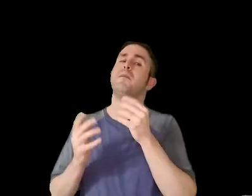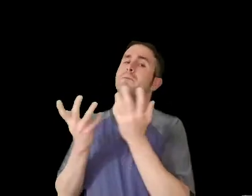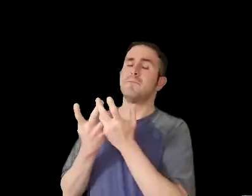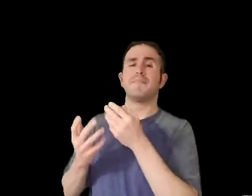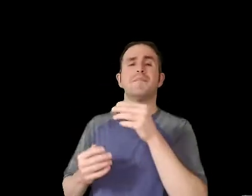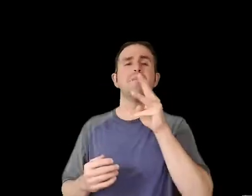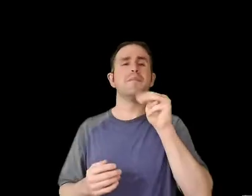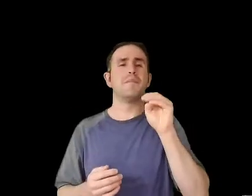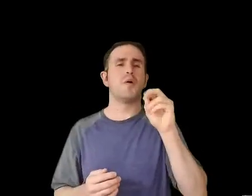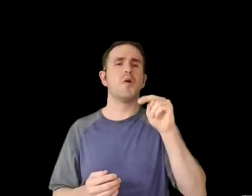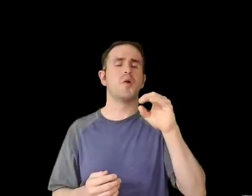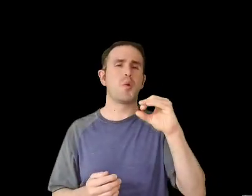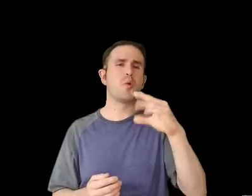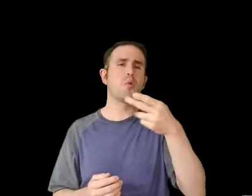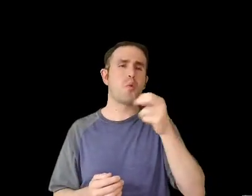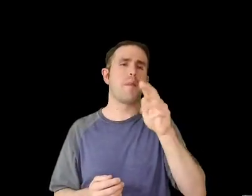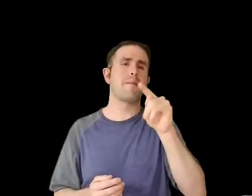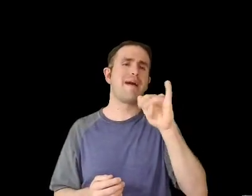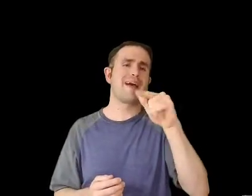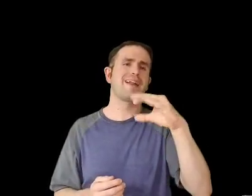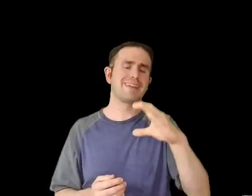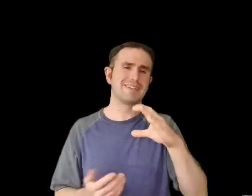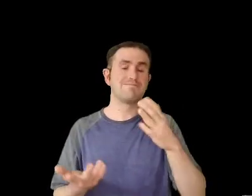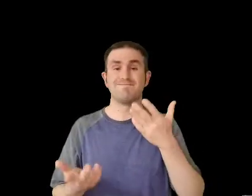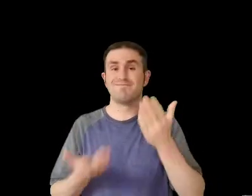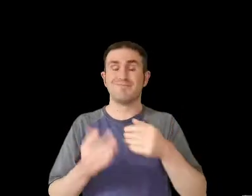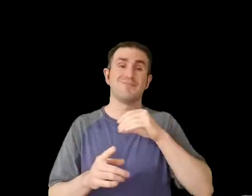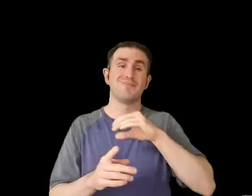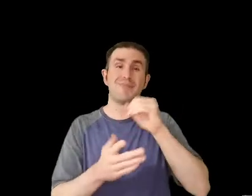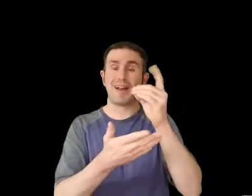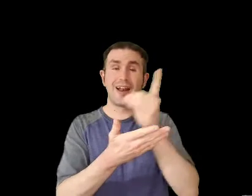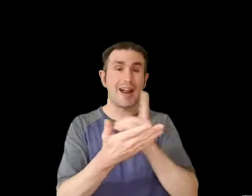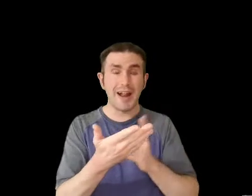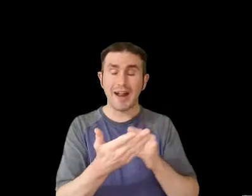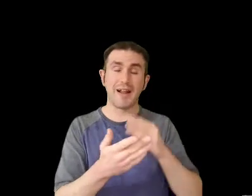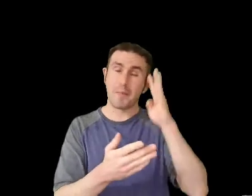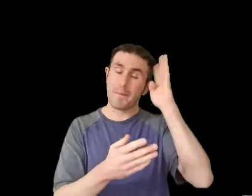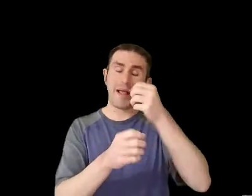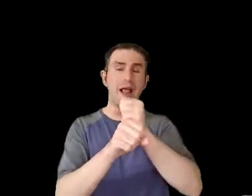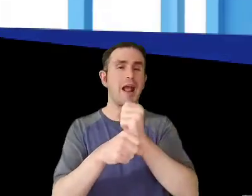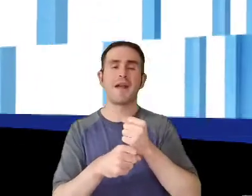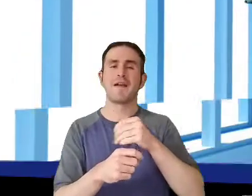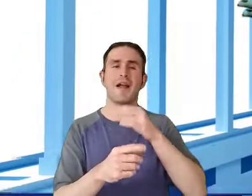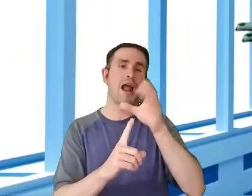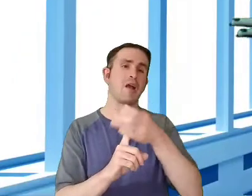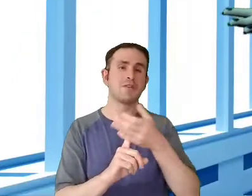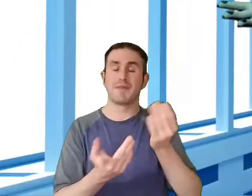that! And that can go, whether it's for designing a character, a fursona, or maybe even background!